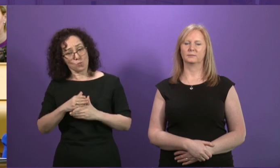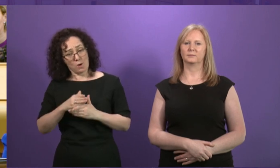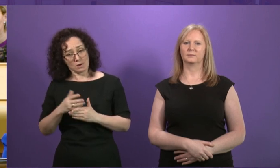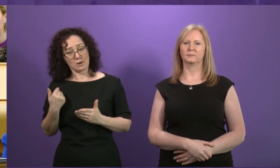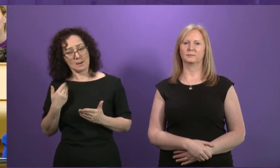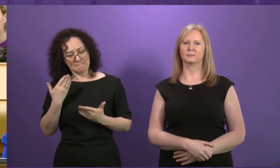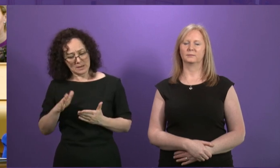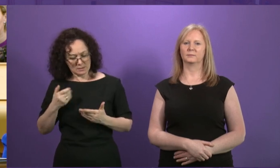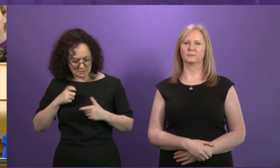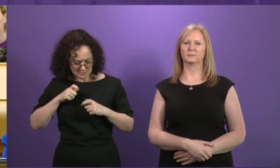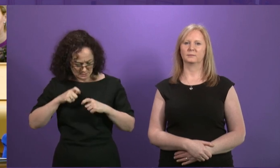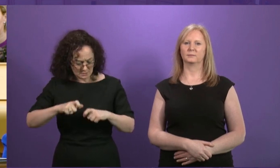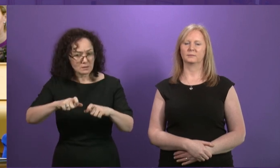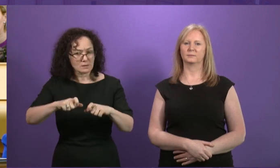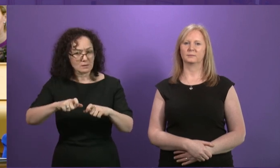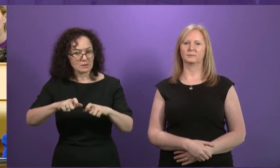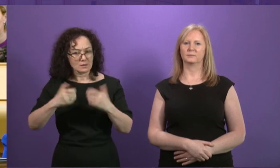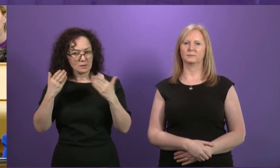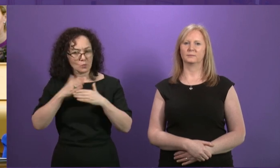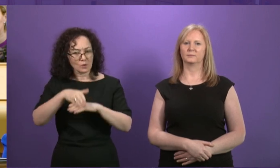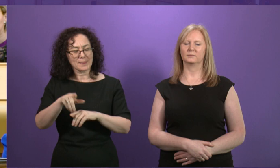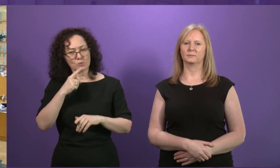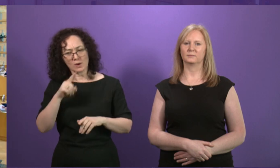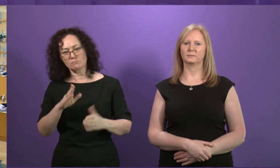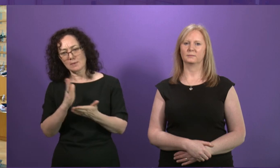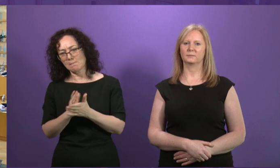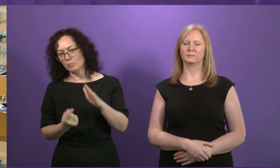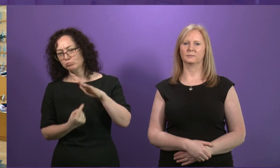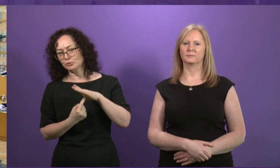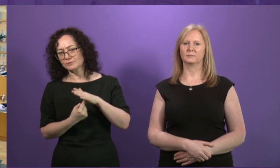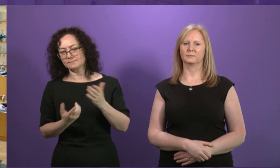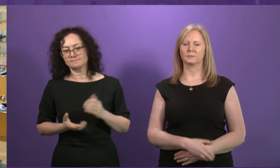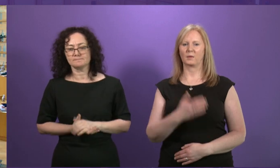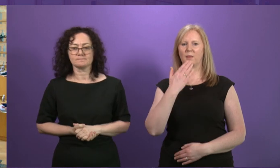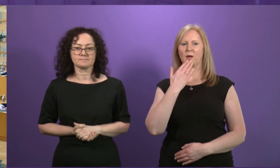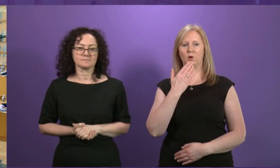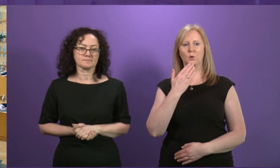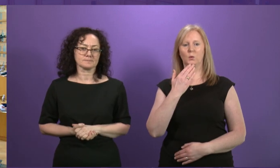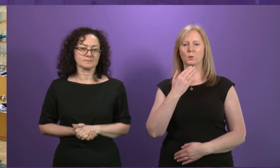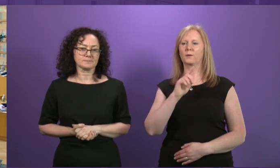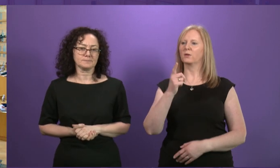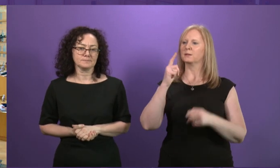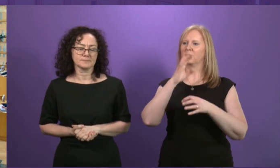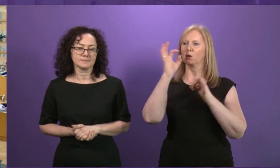that we allow that work to reach a conclusion. The Presiding Officer: That concludes First Minister’s questions.